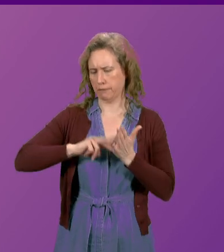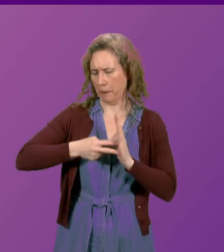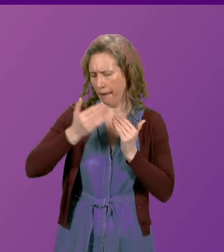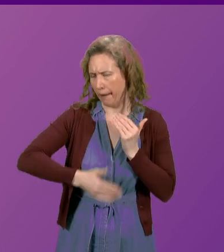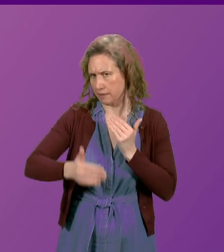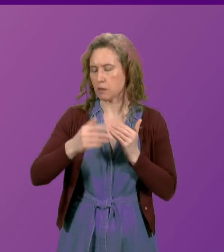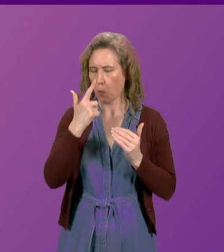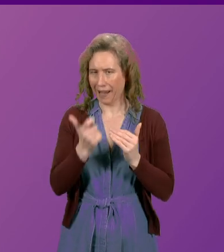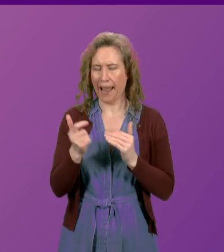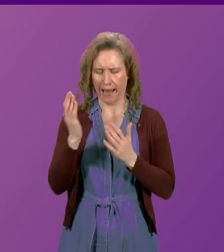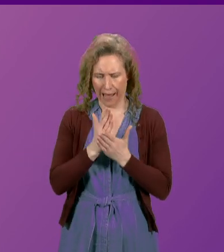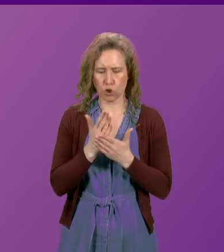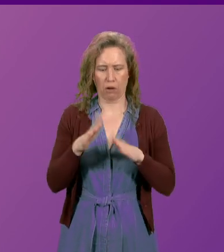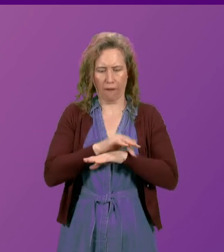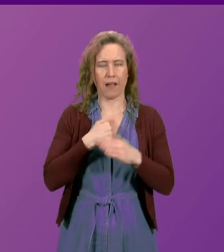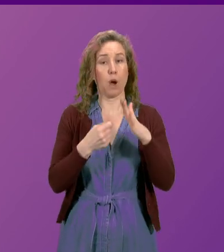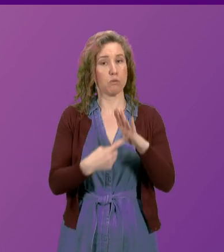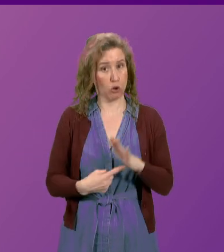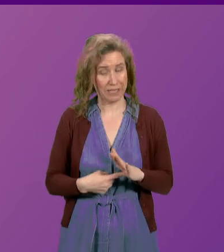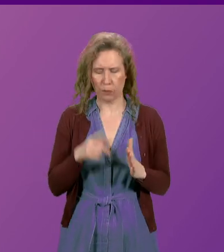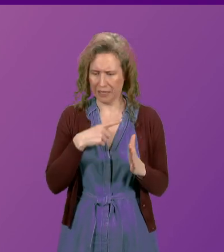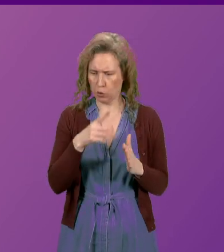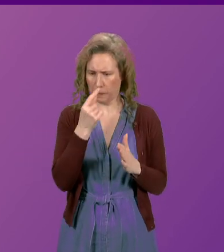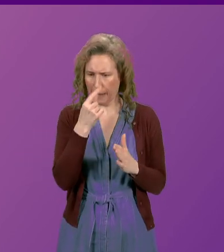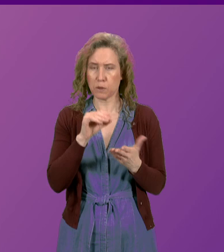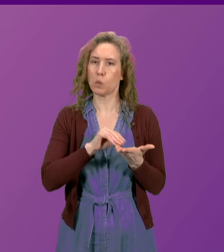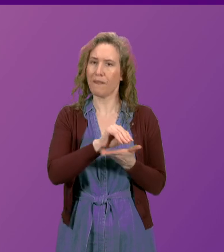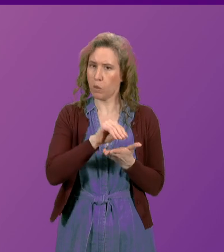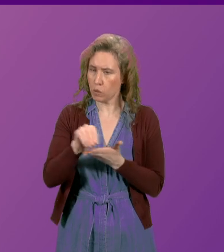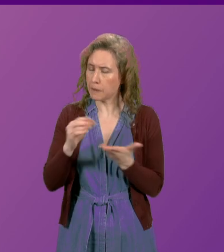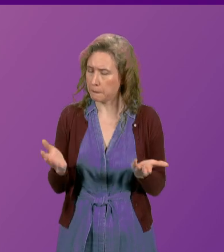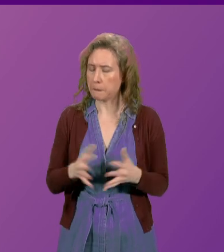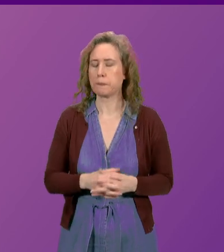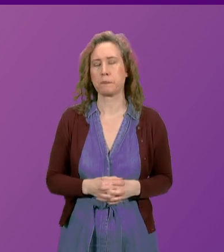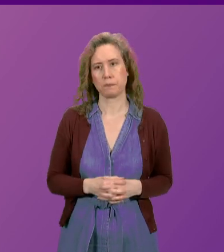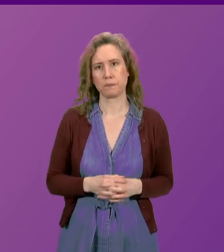priorities that we set out to be afforded within the financial envelope that is available to us.